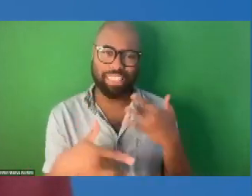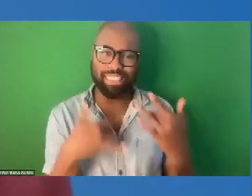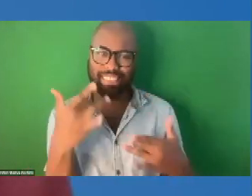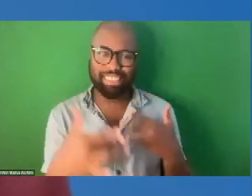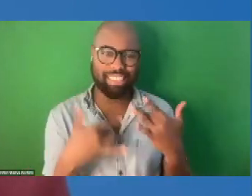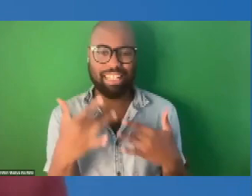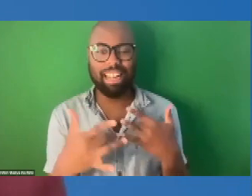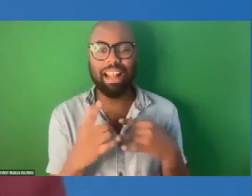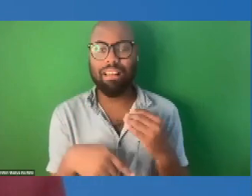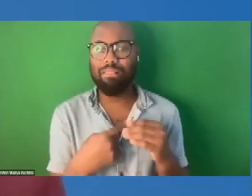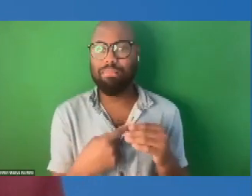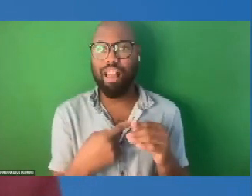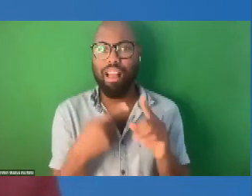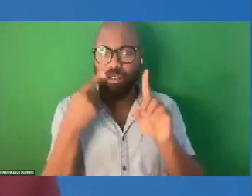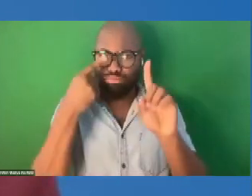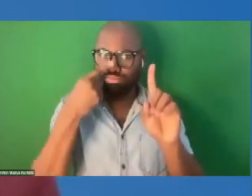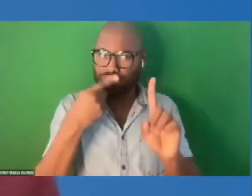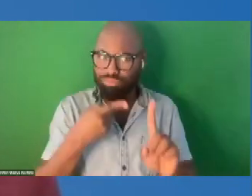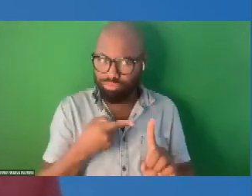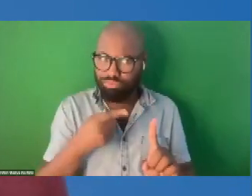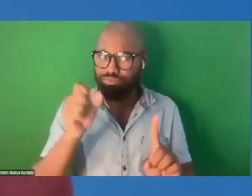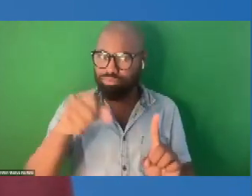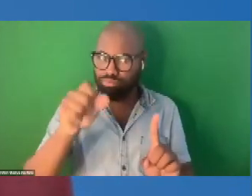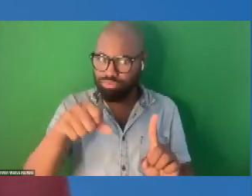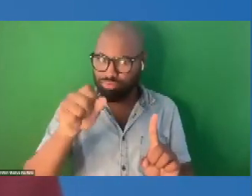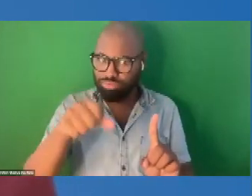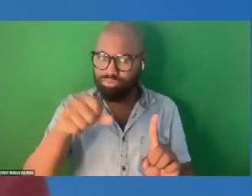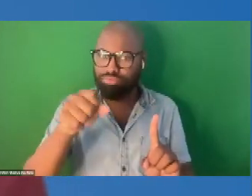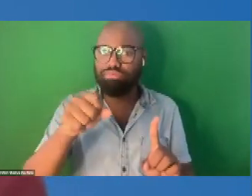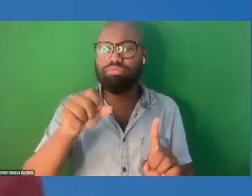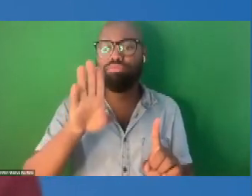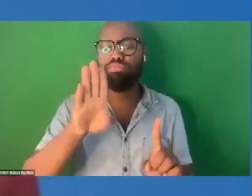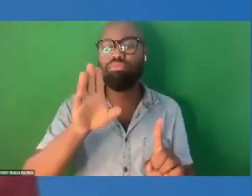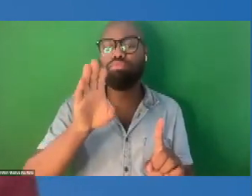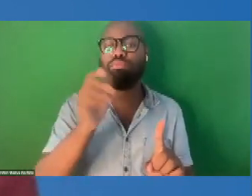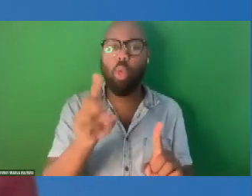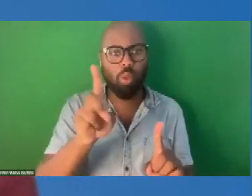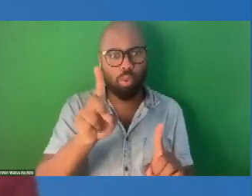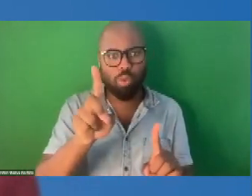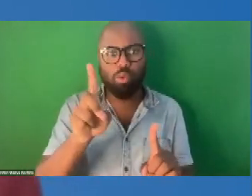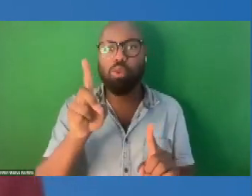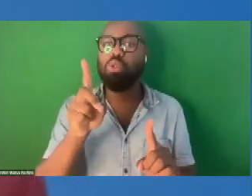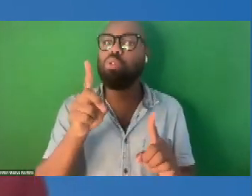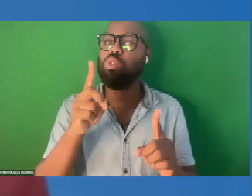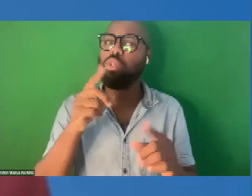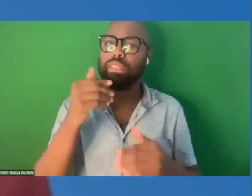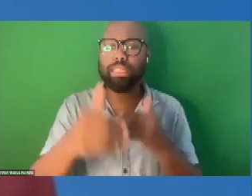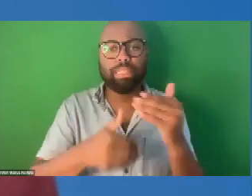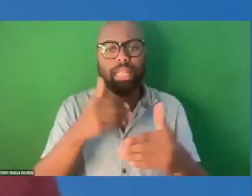the goals and bold steps CMS is taking in this rulemaking.